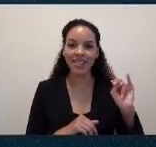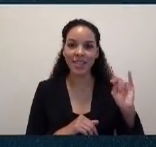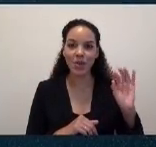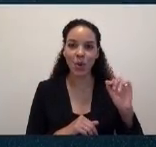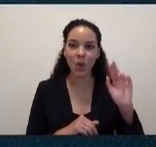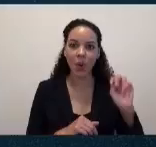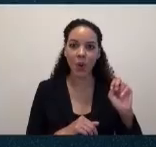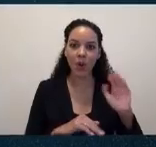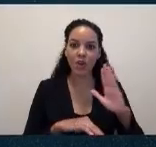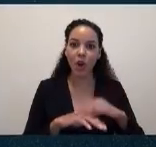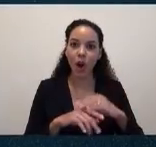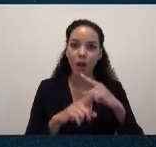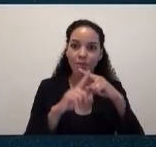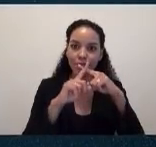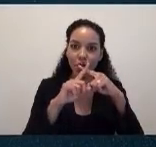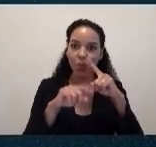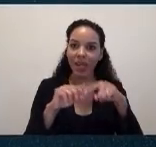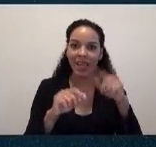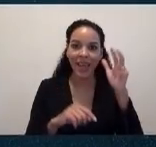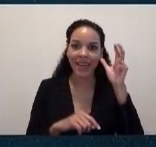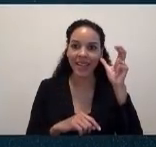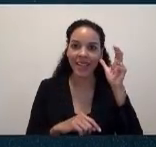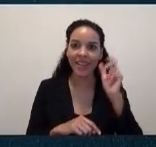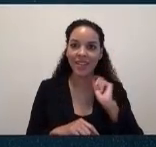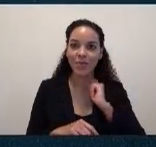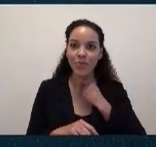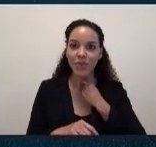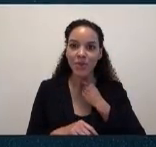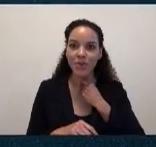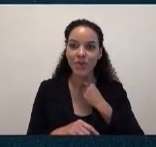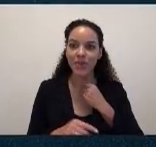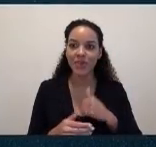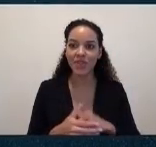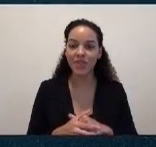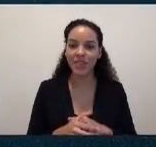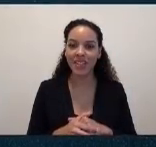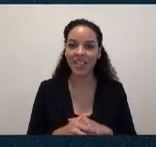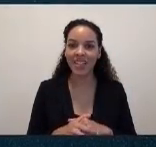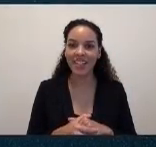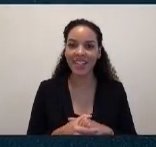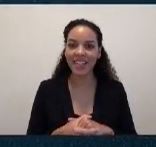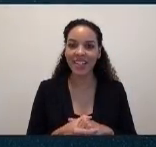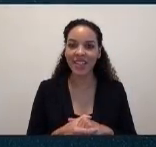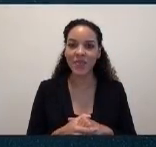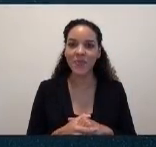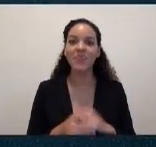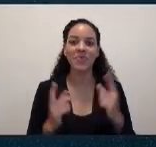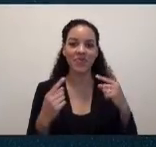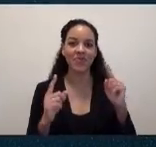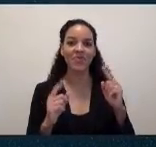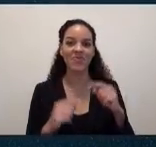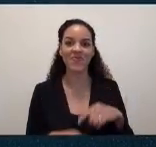Senator Duckworth: Well, while we try to -- The Vice President: There's Nicole, right there. There she is. Senator Duckworth: There you are. The Vice President: Okay, good. Ms. Jorwic: Hello. >> Senator Duckworth: Hi. Ms. Jorwic: Hello, Madam Vice President,